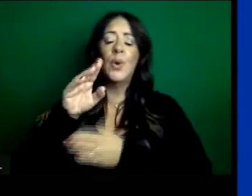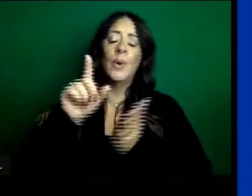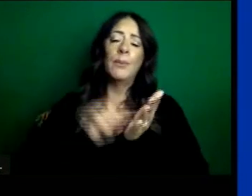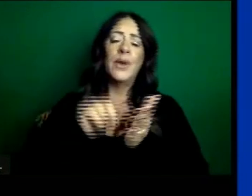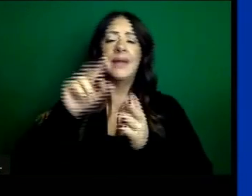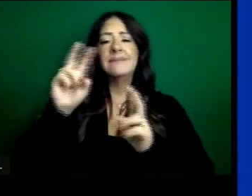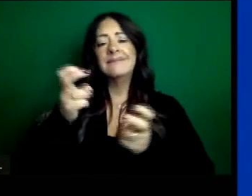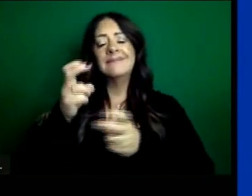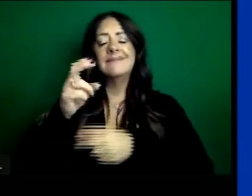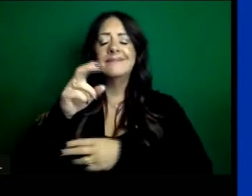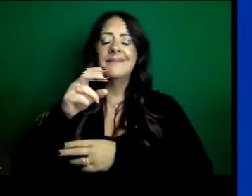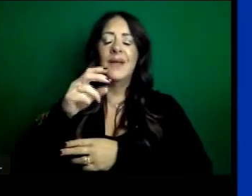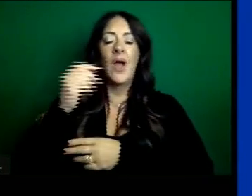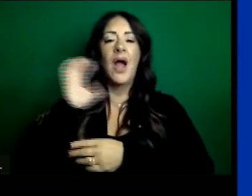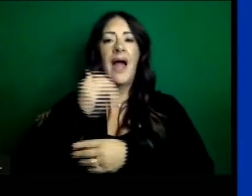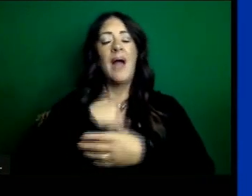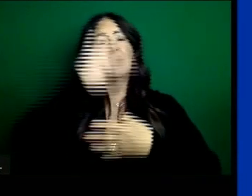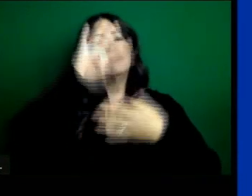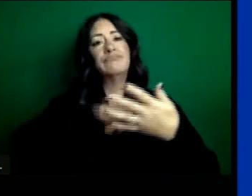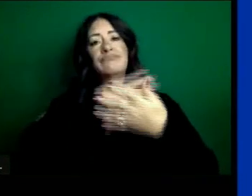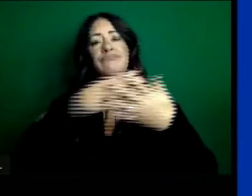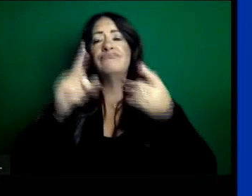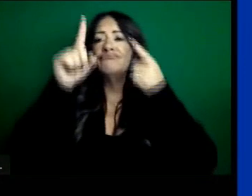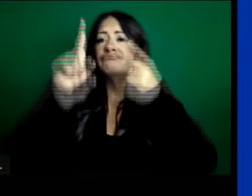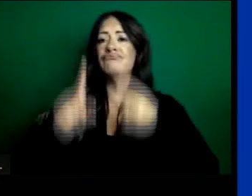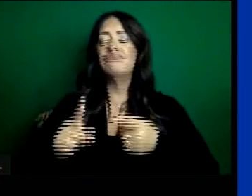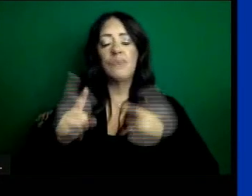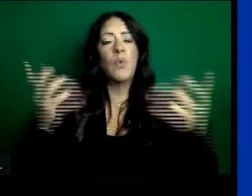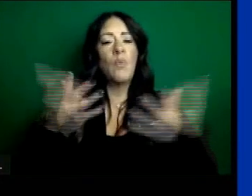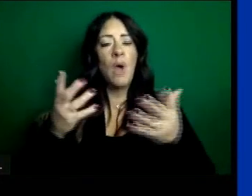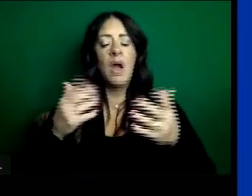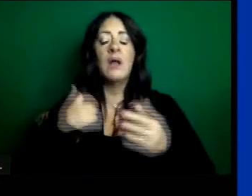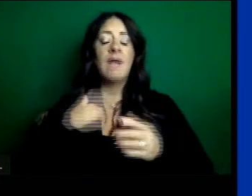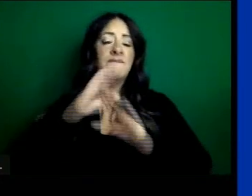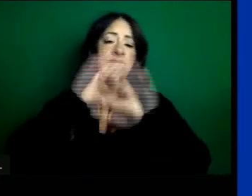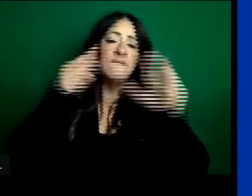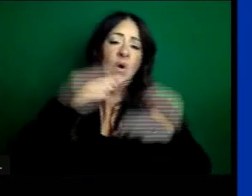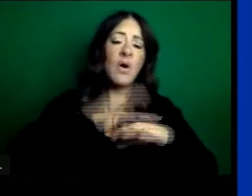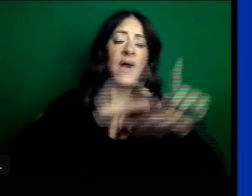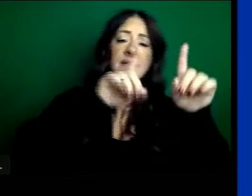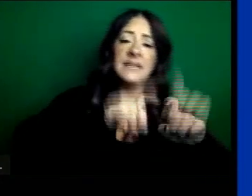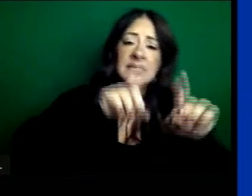CONTINUE TO TALK ABOUT. SOMETHING WE HAVE TALKED ABOUT WITH THE BLUEPRINT. YOU WILL REMEMBER THE HEALTH